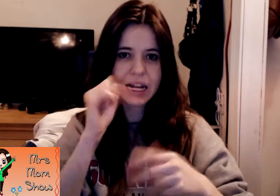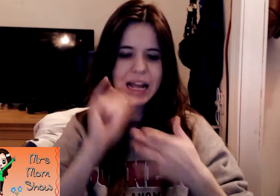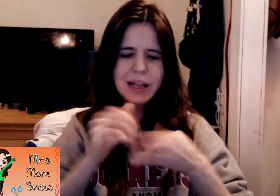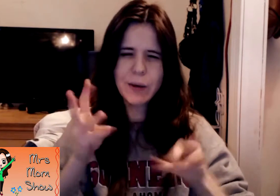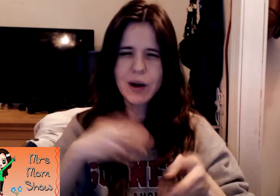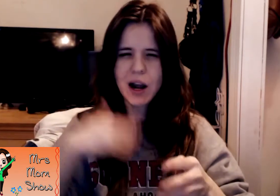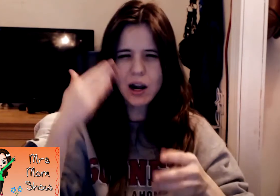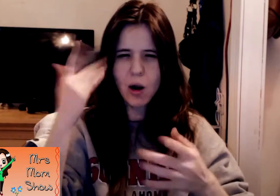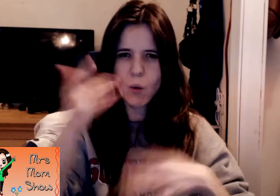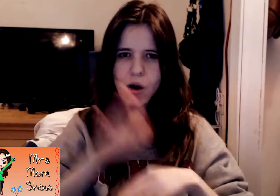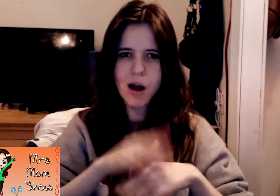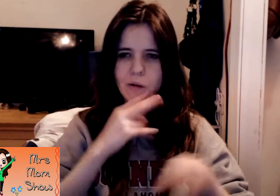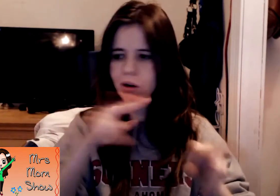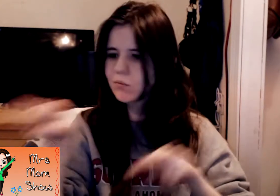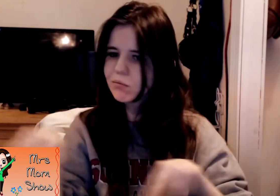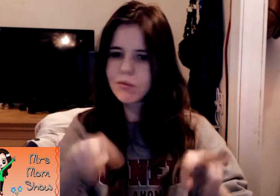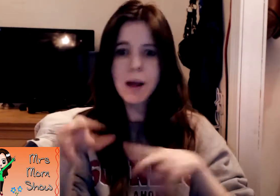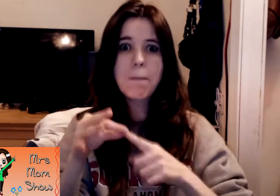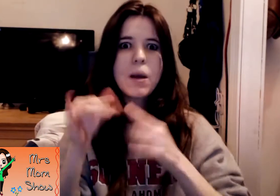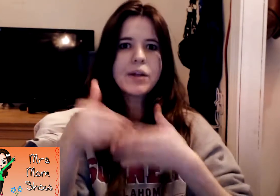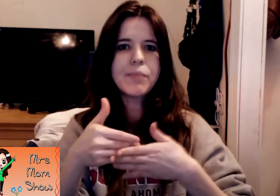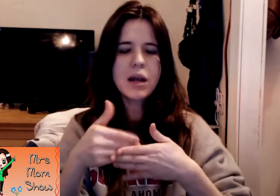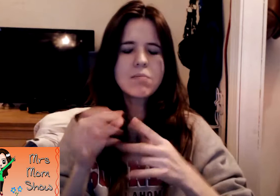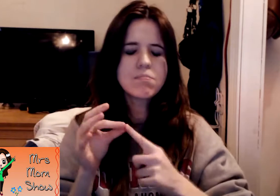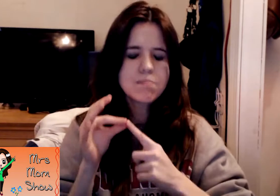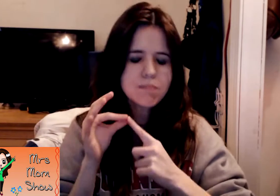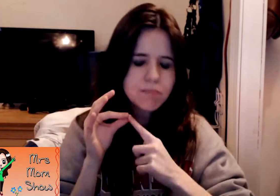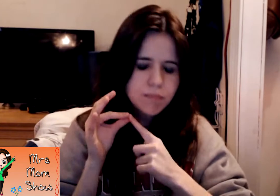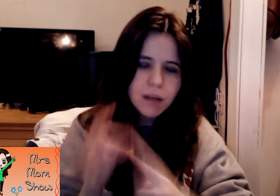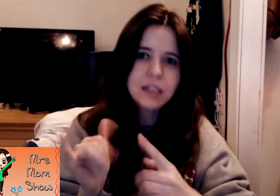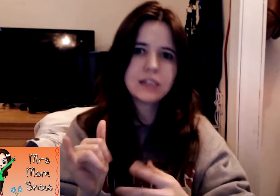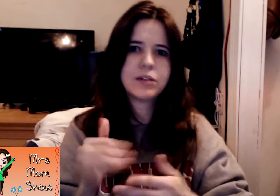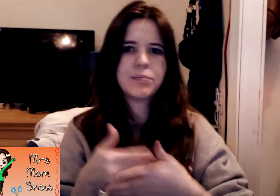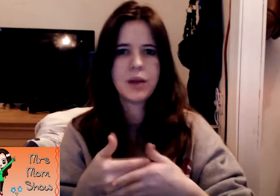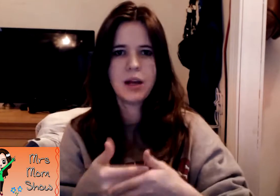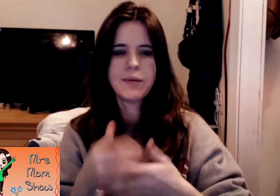That way I'll know what's up with them when they try to communicate with me and I can keep an eye on them, especially the baby.